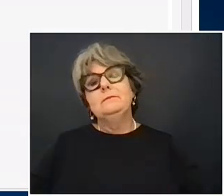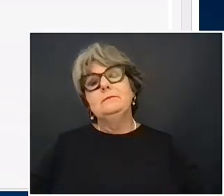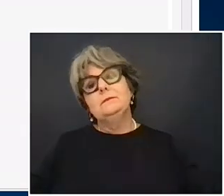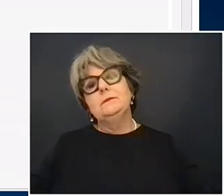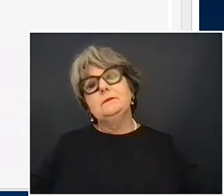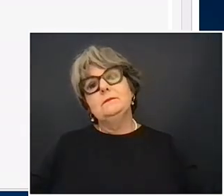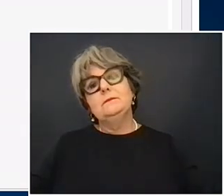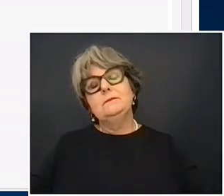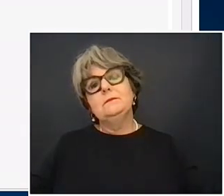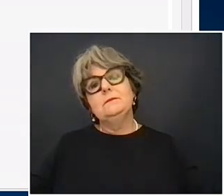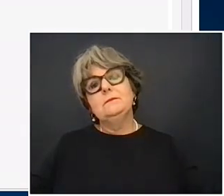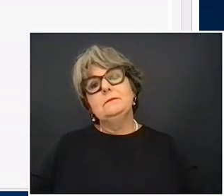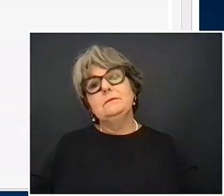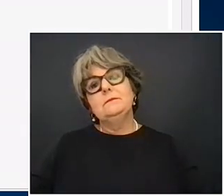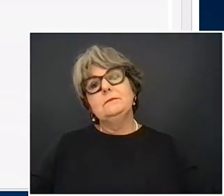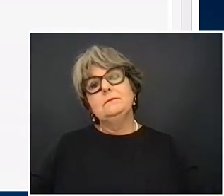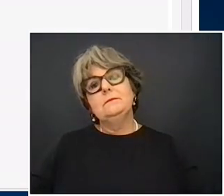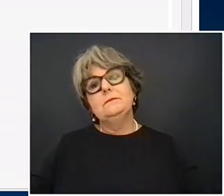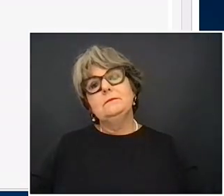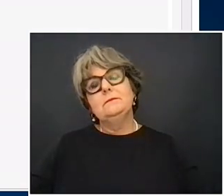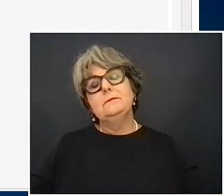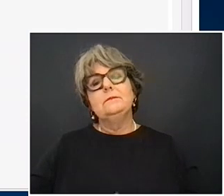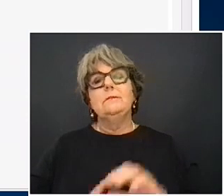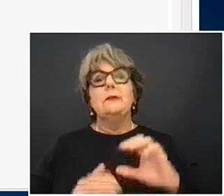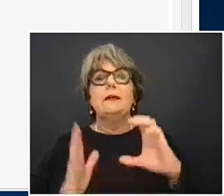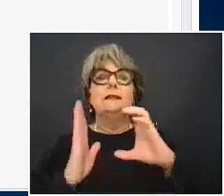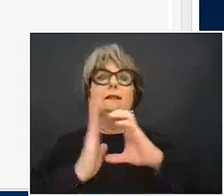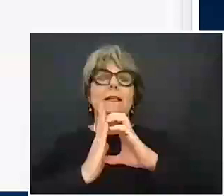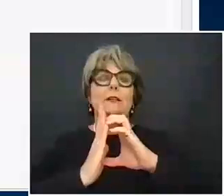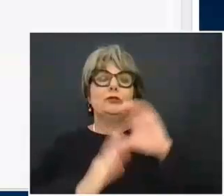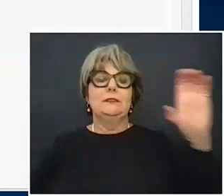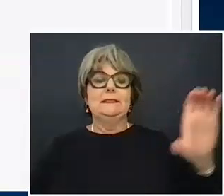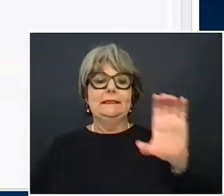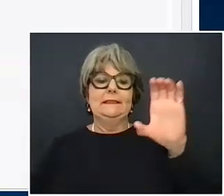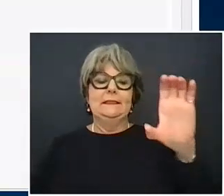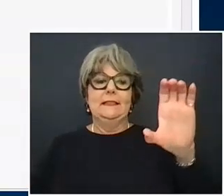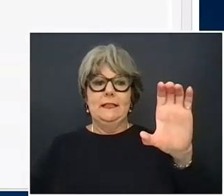Let's move on to section (c), which is teach out plans and agreement.